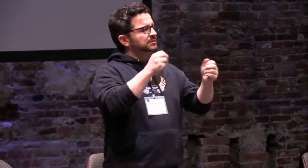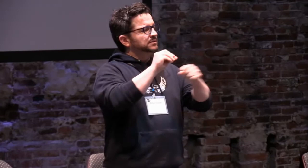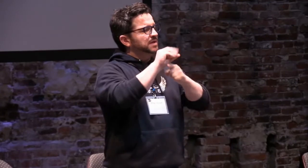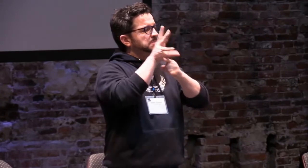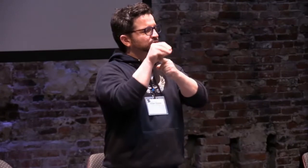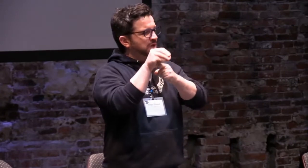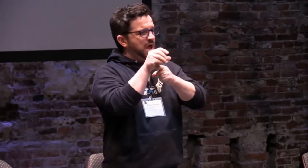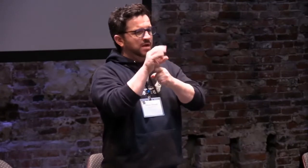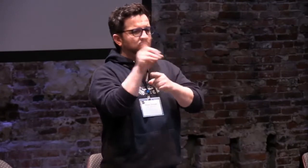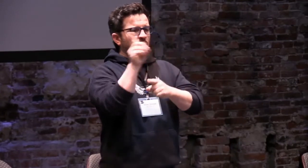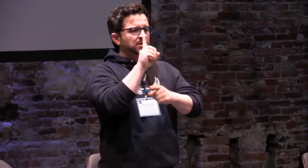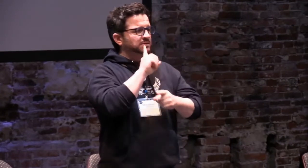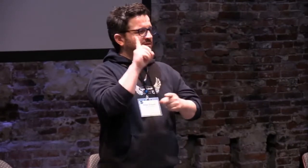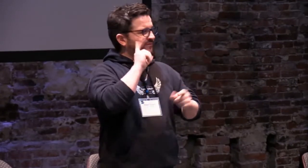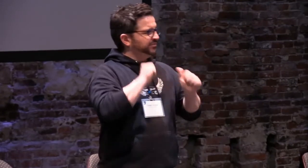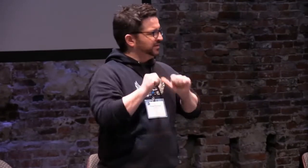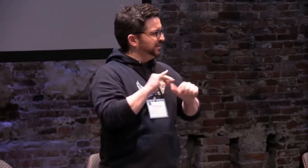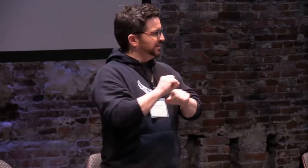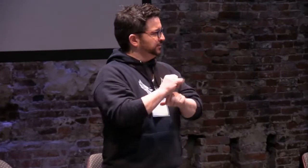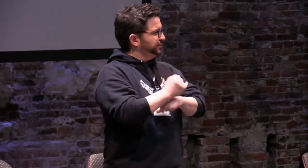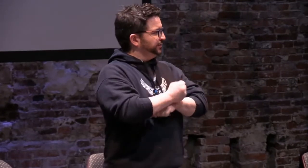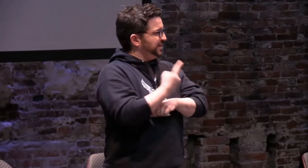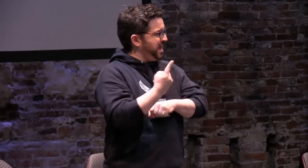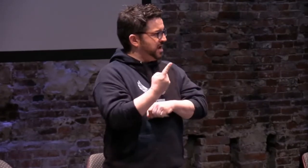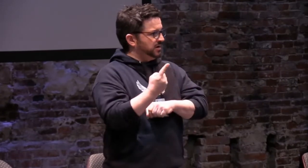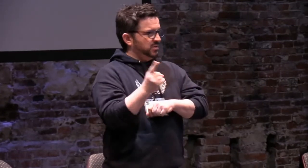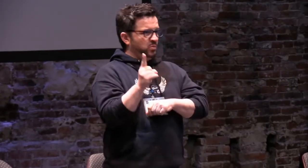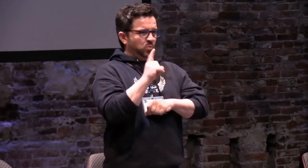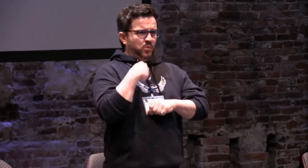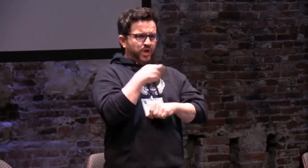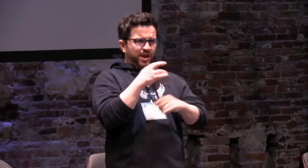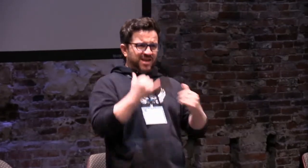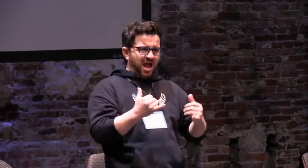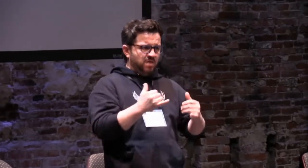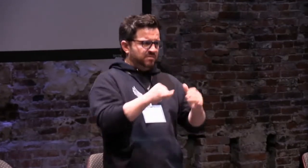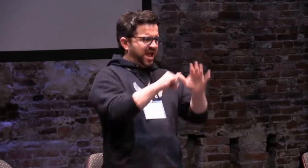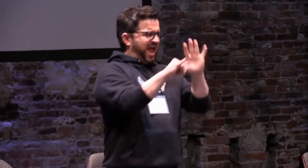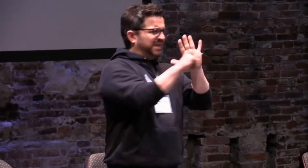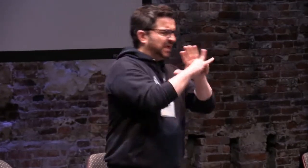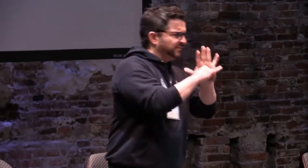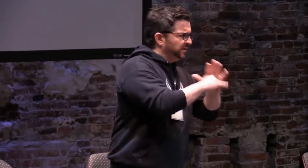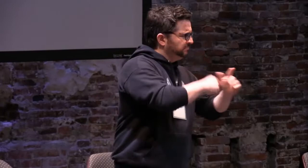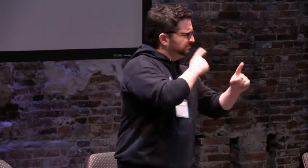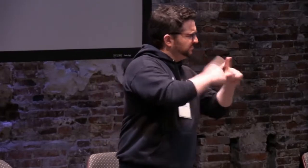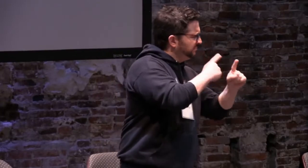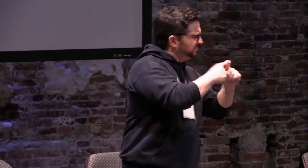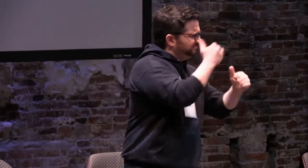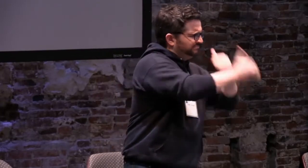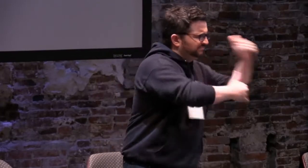is to give a snapshot of deaf theater and what it looks like today, where we are today,